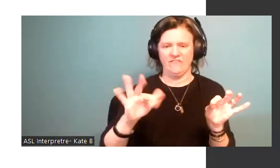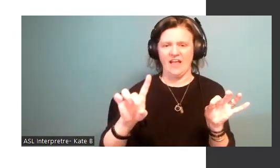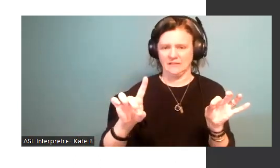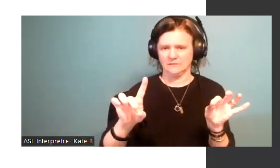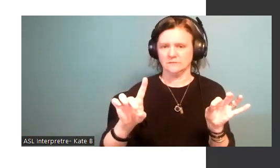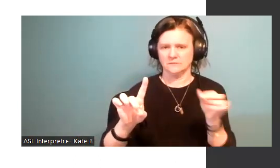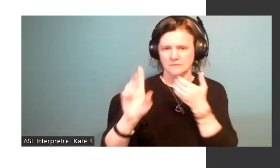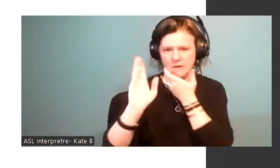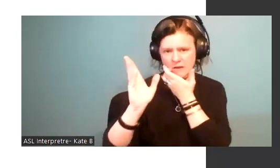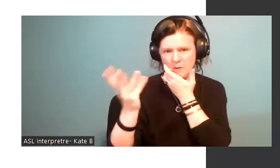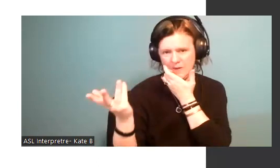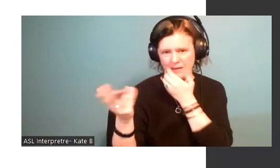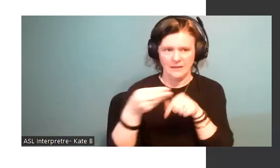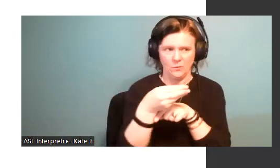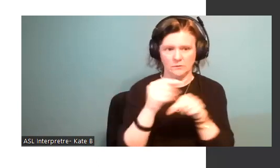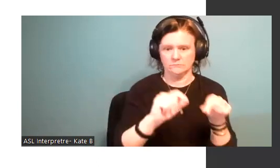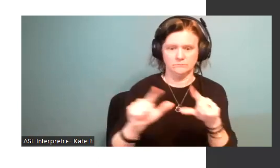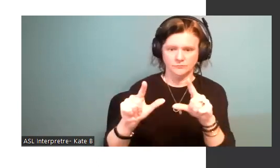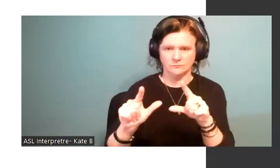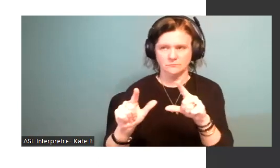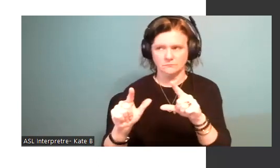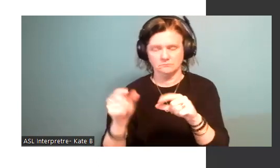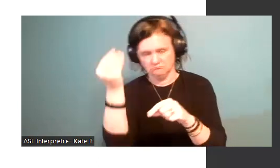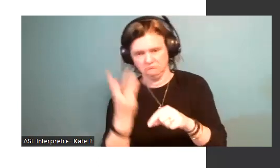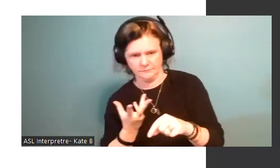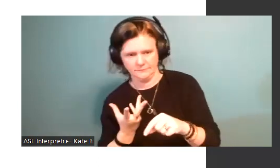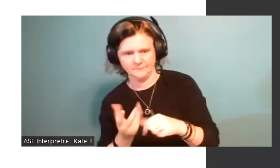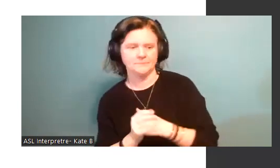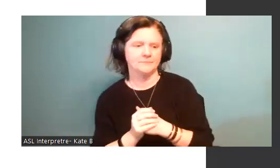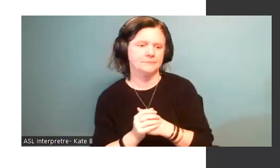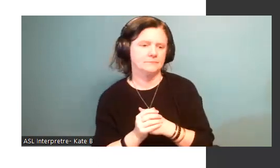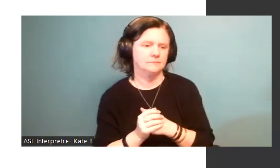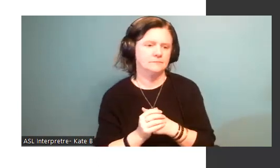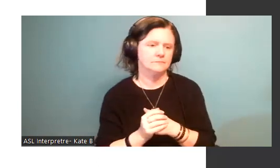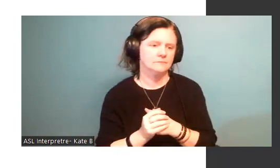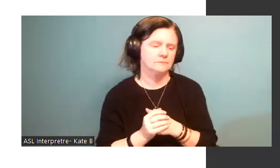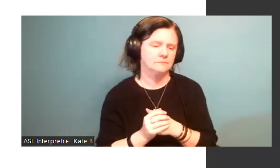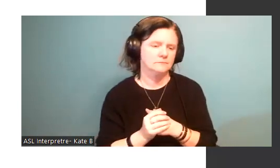user if they are entering an e-mail address and